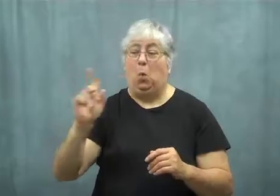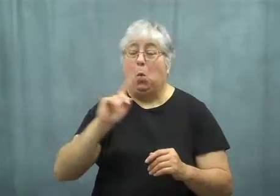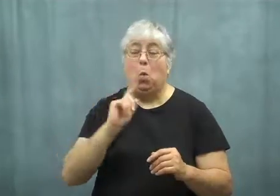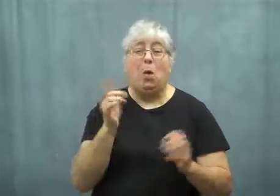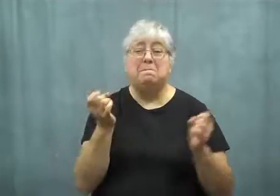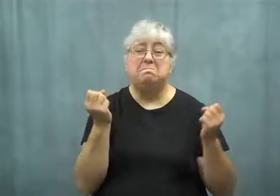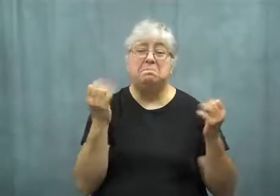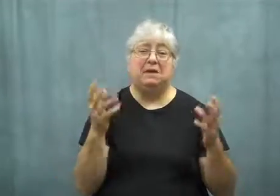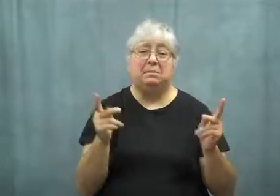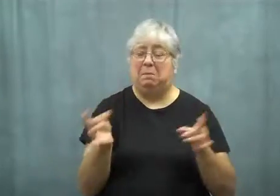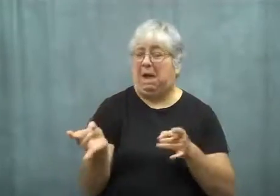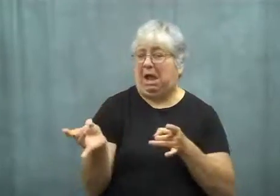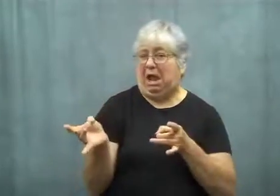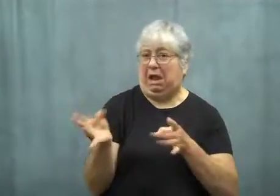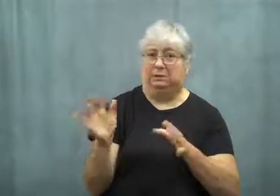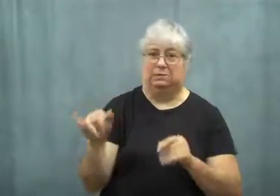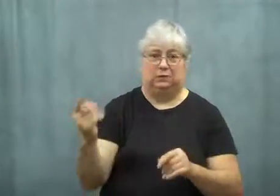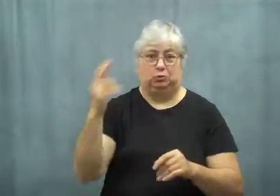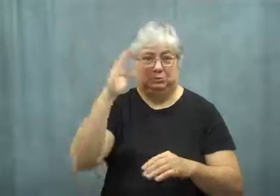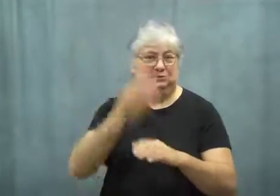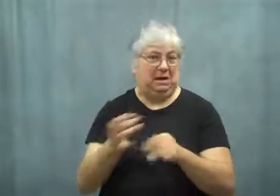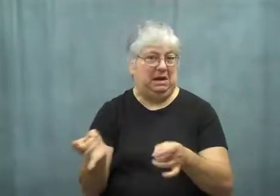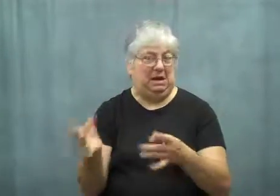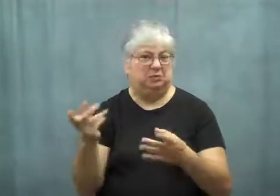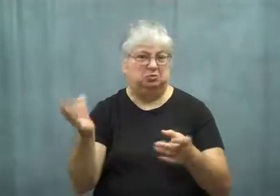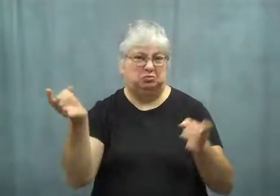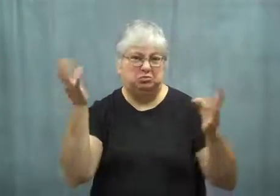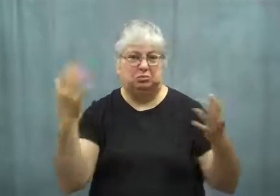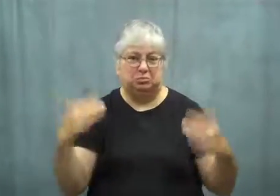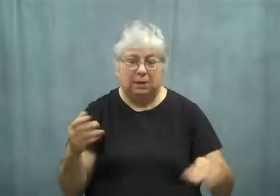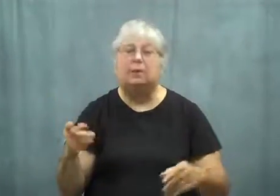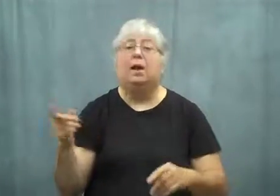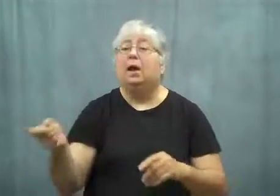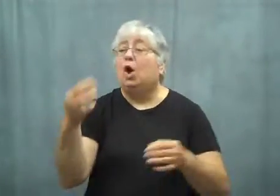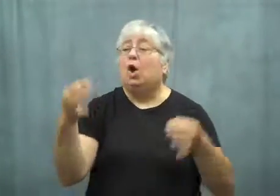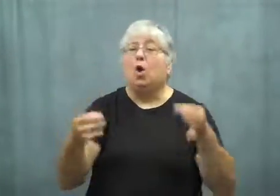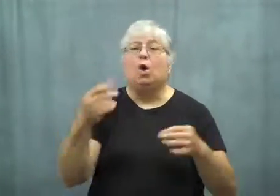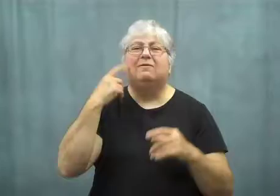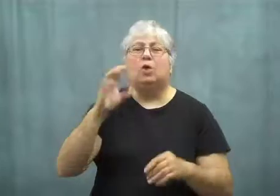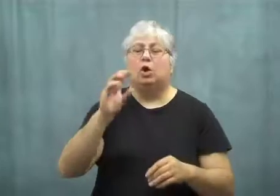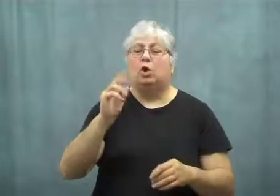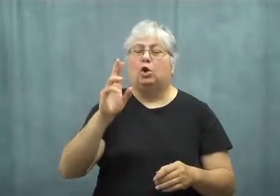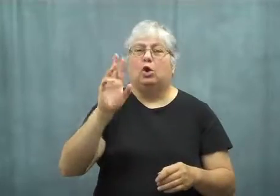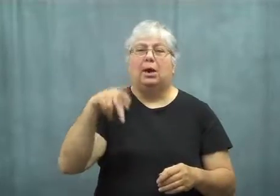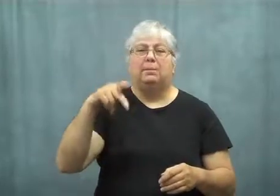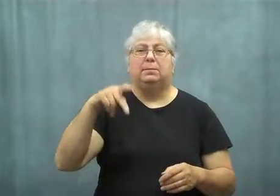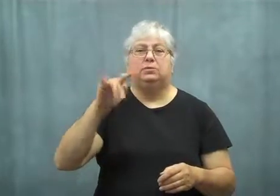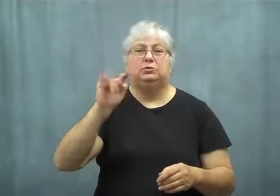The two sons were hated by the populace.